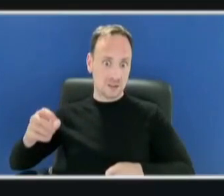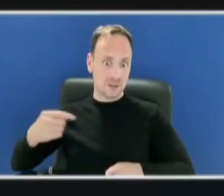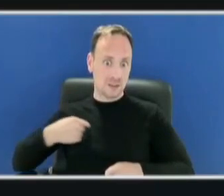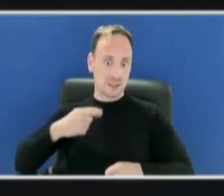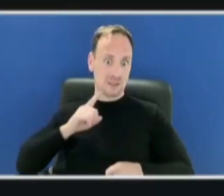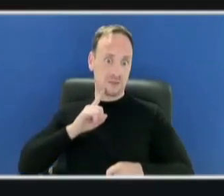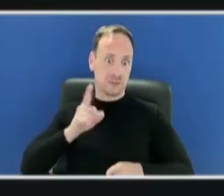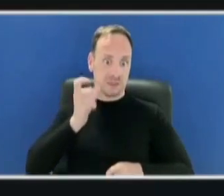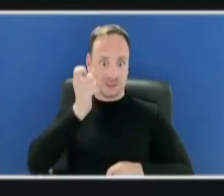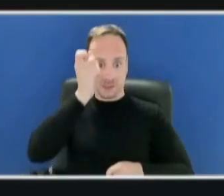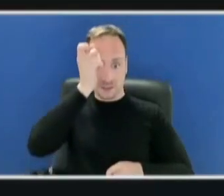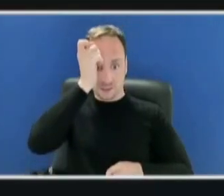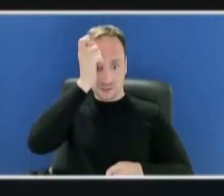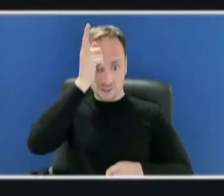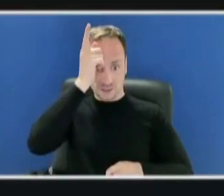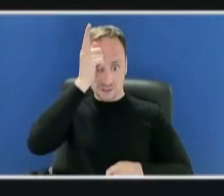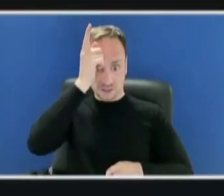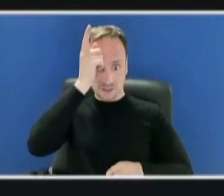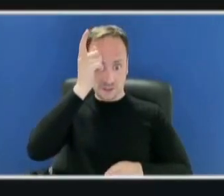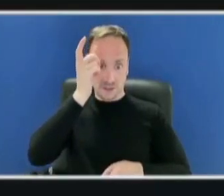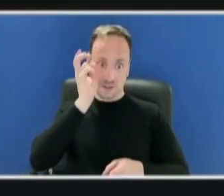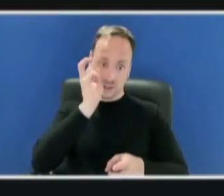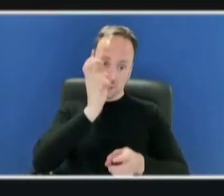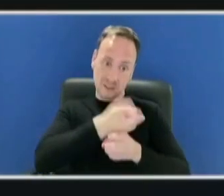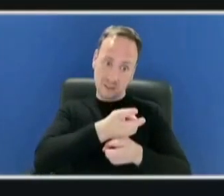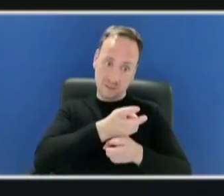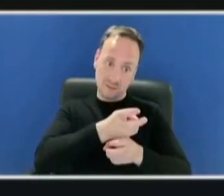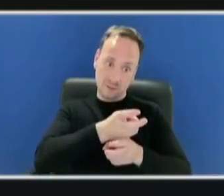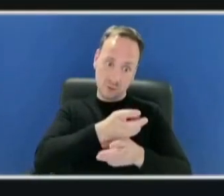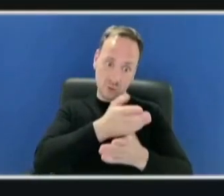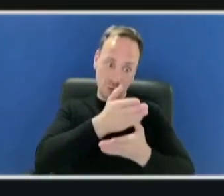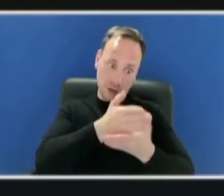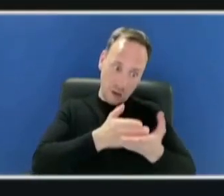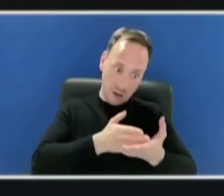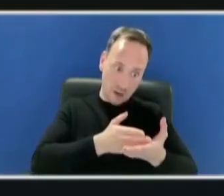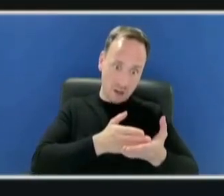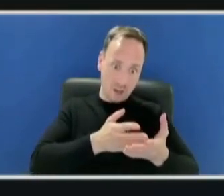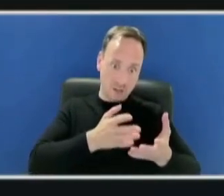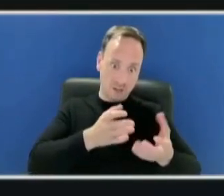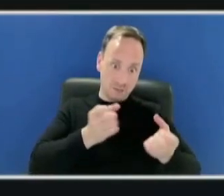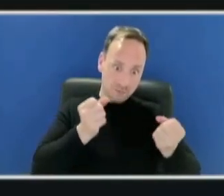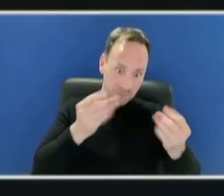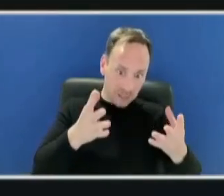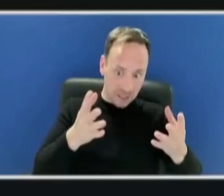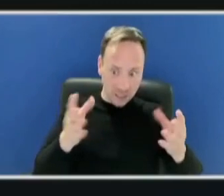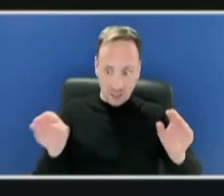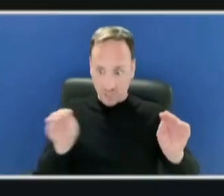It was a difficult one because there were so many pieces, but I really appreciate the time and the work